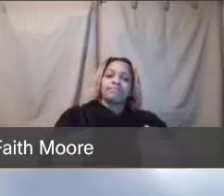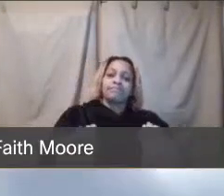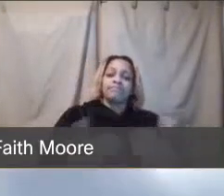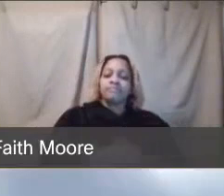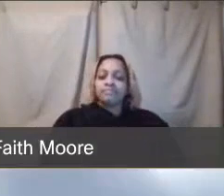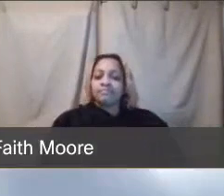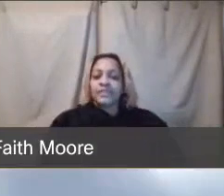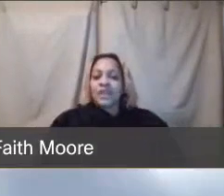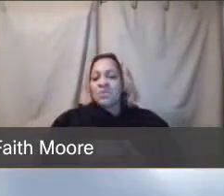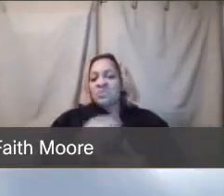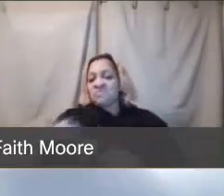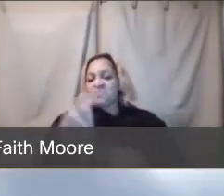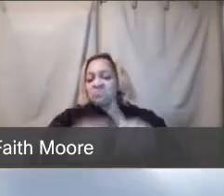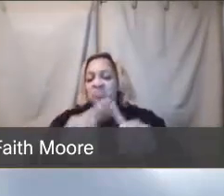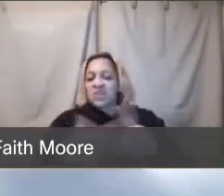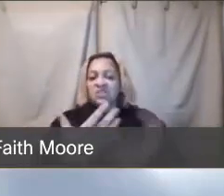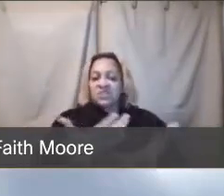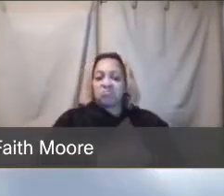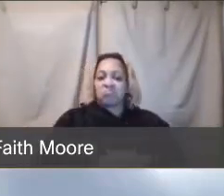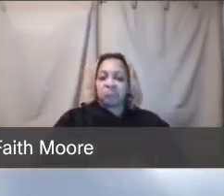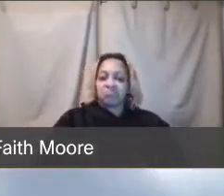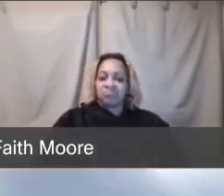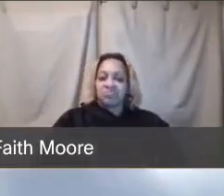Really exciting times to be working this fast. So thank you to everybody.